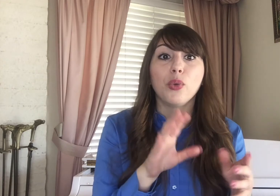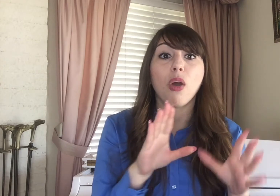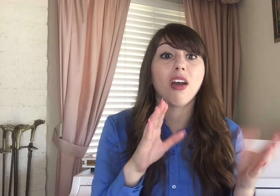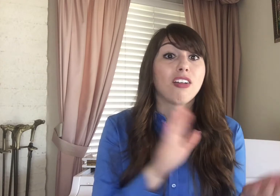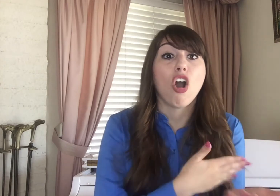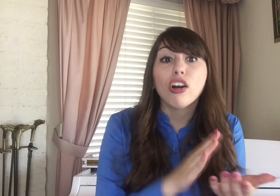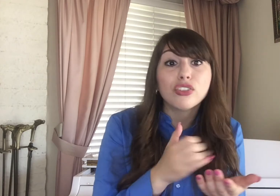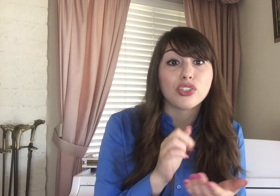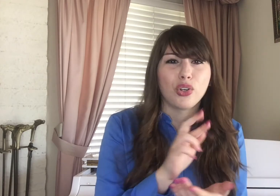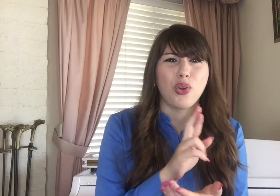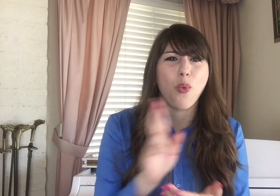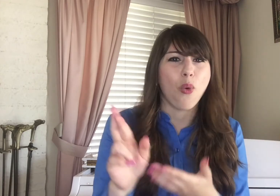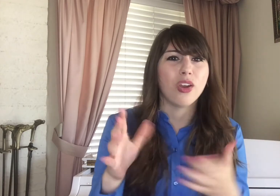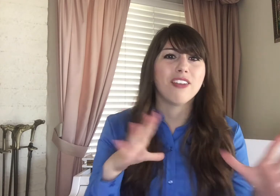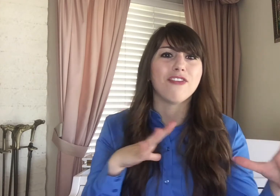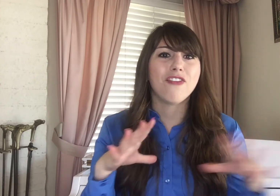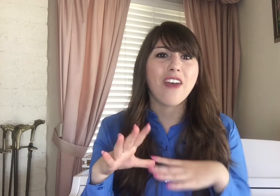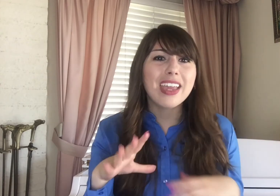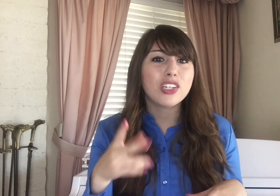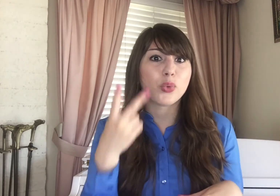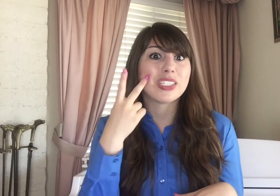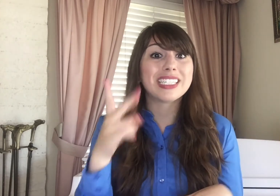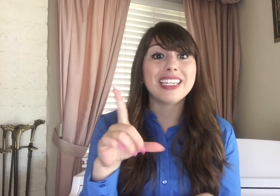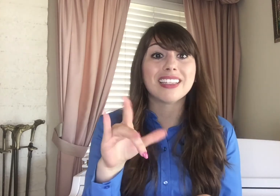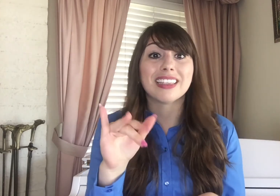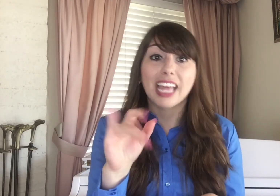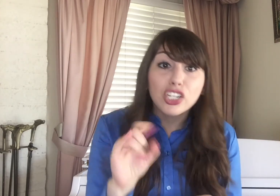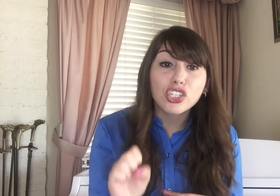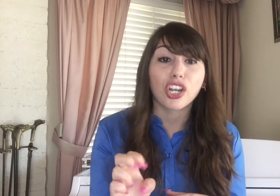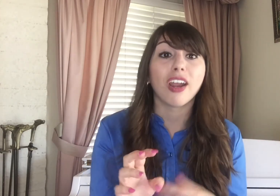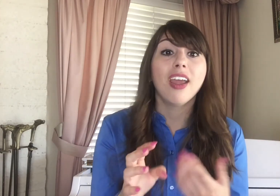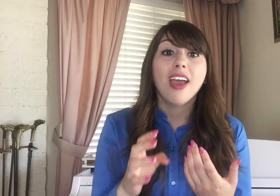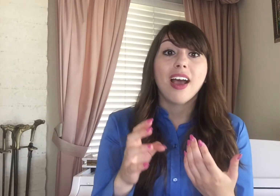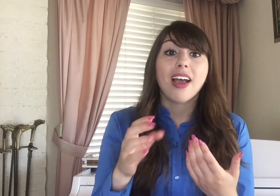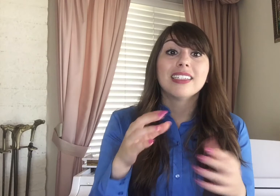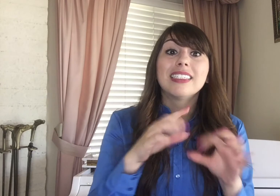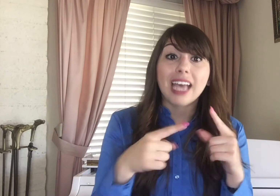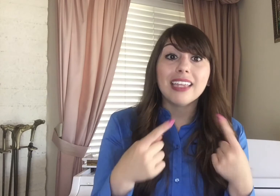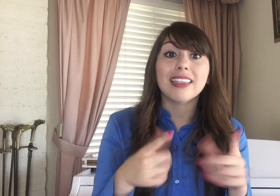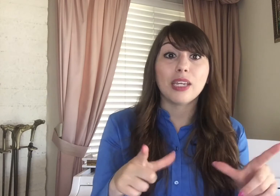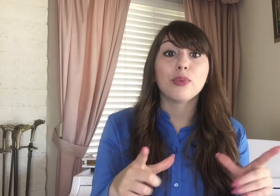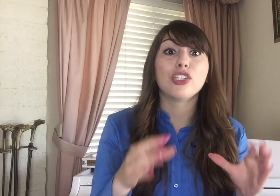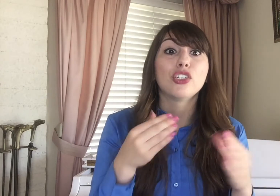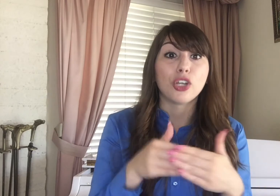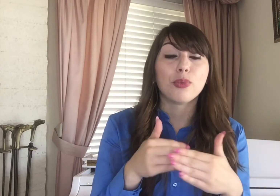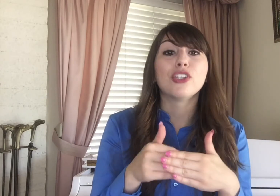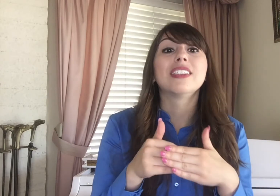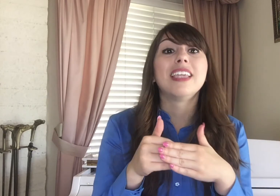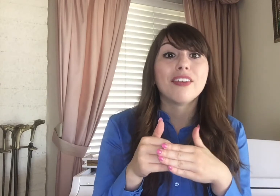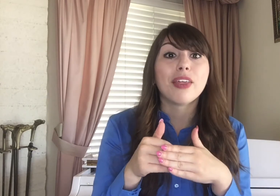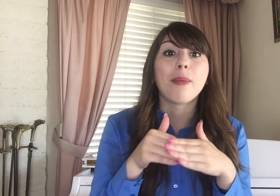a concert, or an event, or see a lecture. Sign language interpreters give them